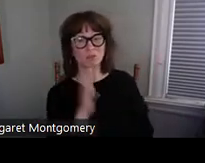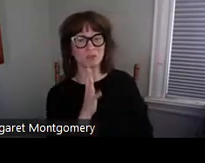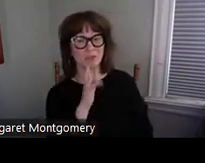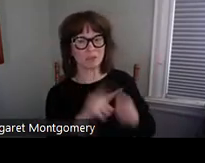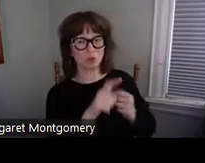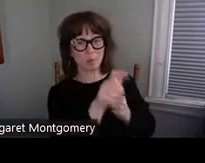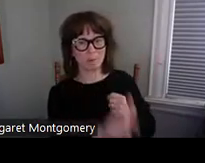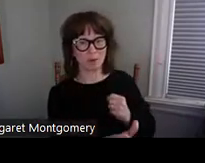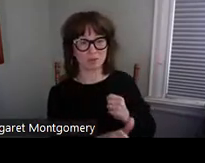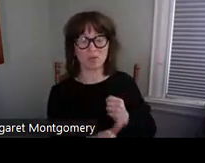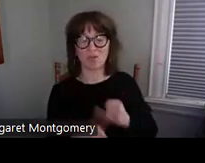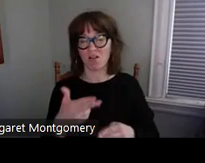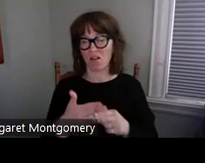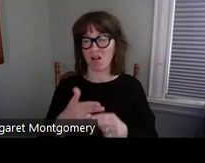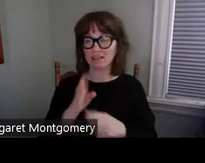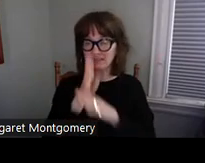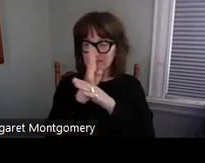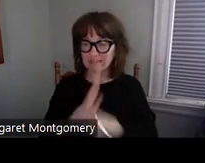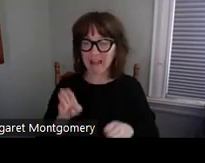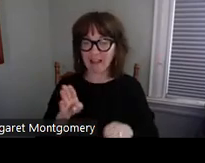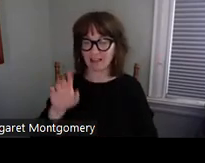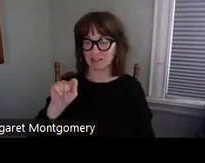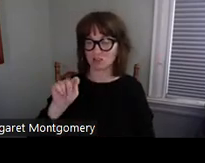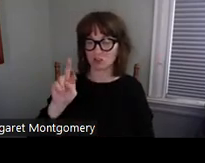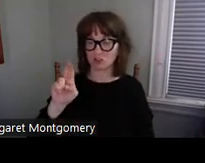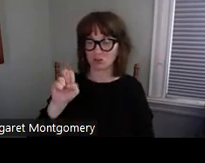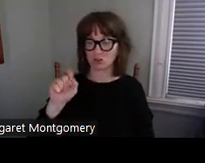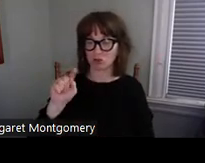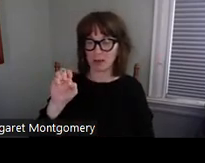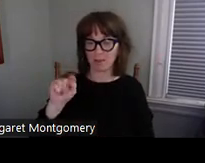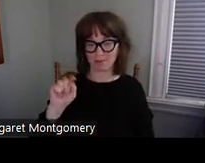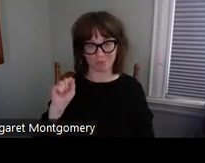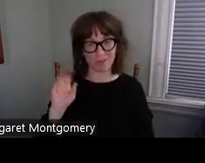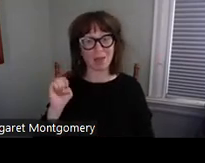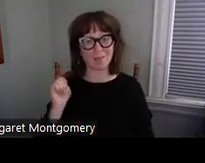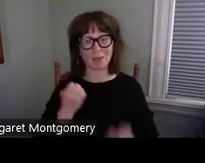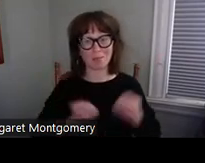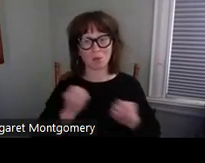can all feature in patterns of emotional abuse. 12:43:02 These behaviors can painfully transform